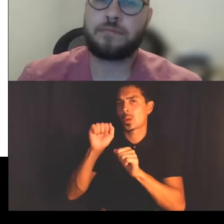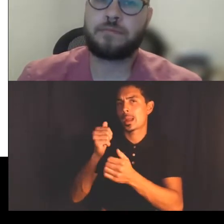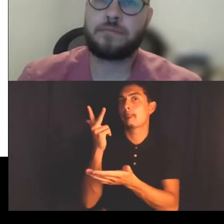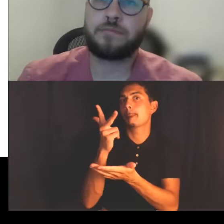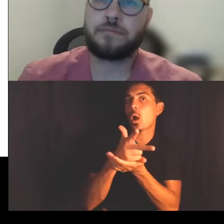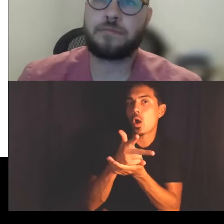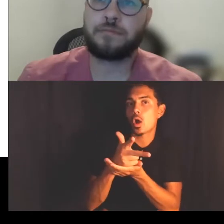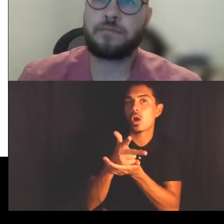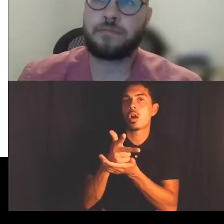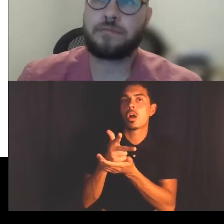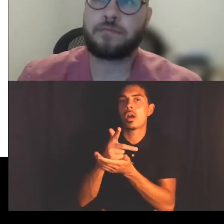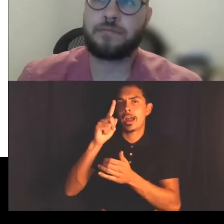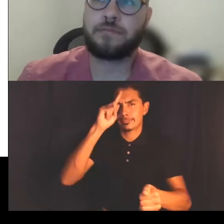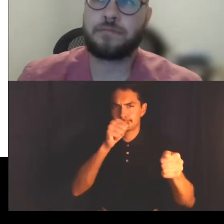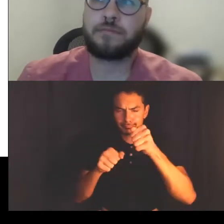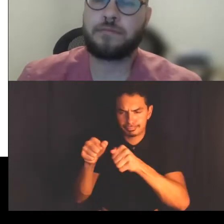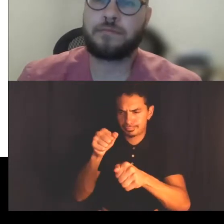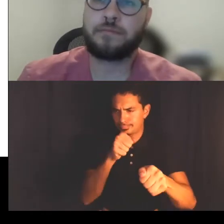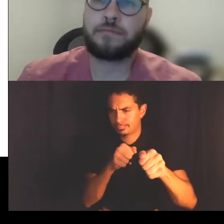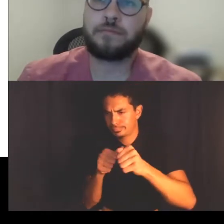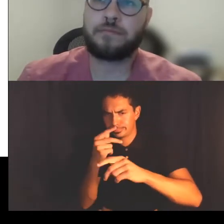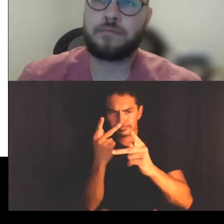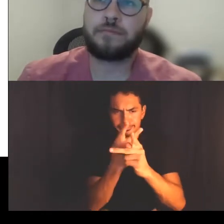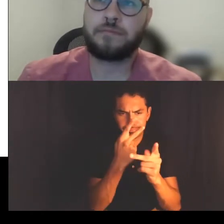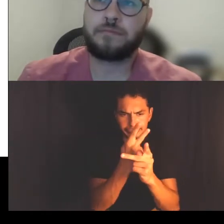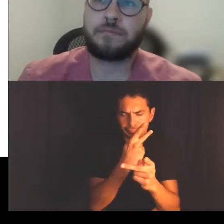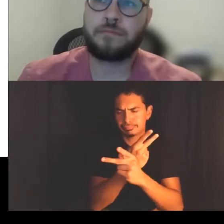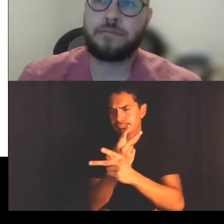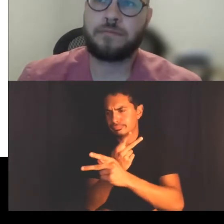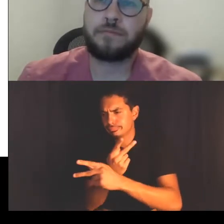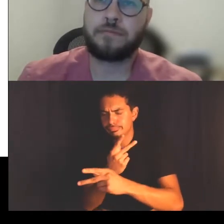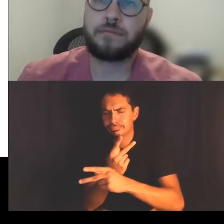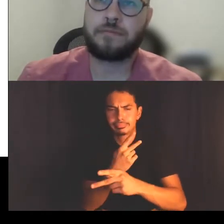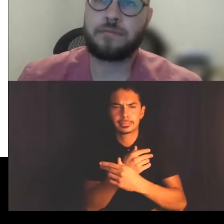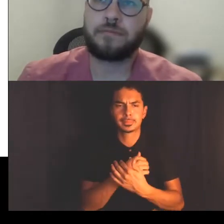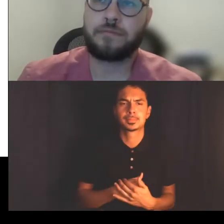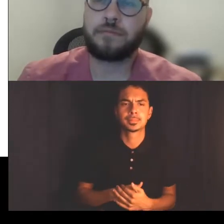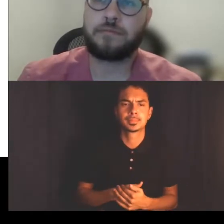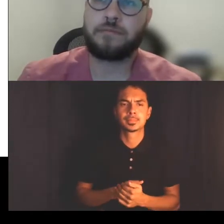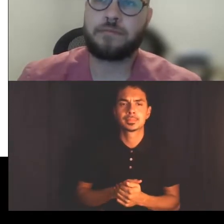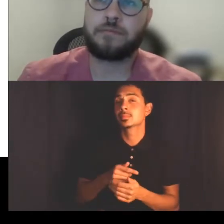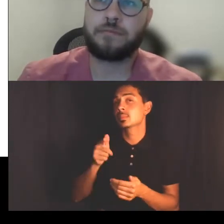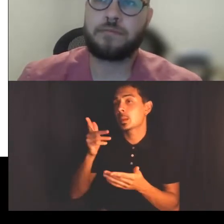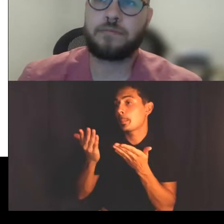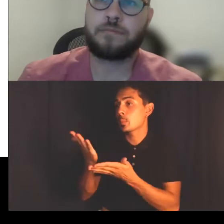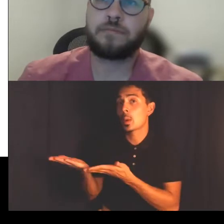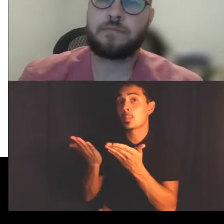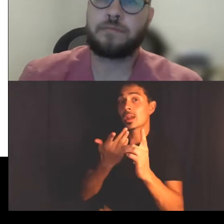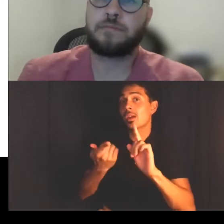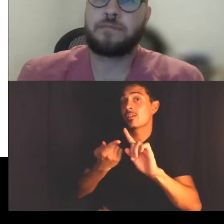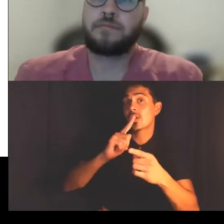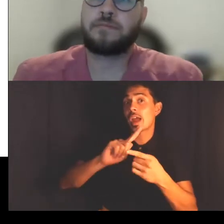all these kinds of things, talked about, you know, you can bring a buddy, all these kinds of things,